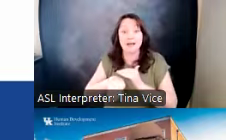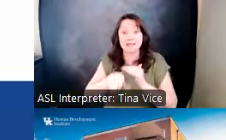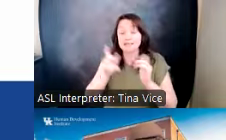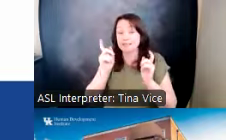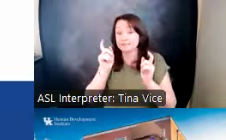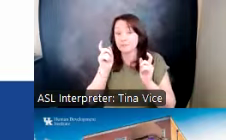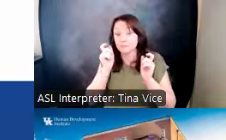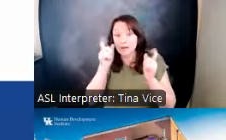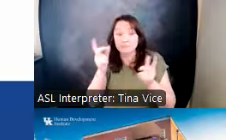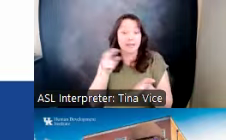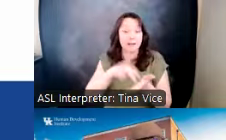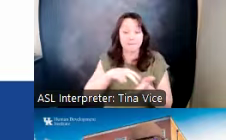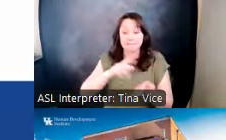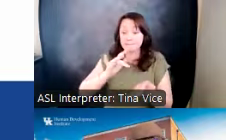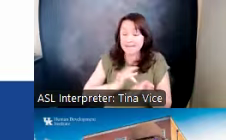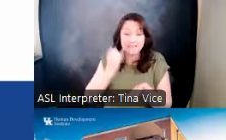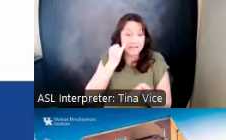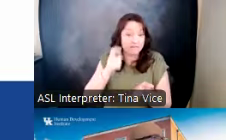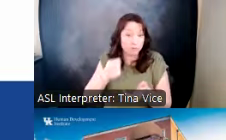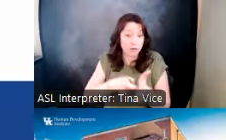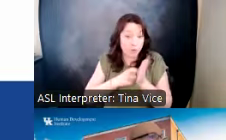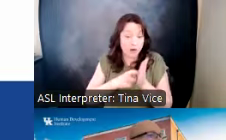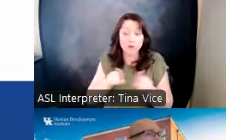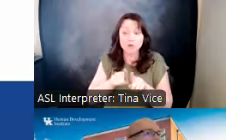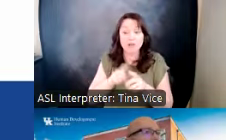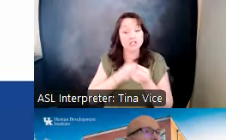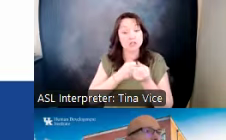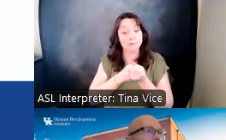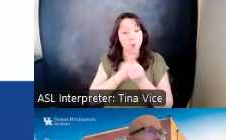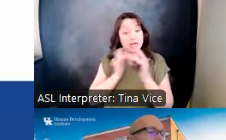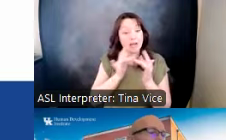any medications that they need. And then support network. Uh when we're focusing on supporting individuals that have